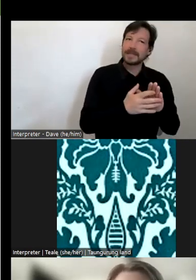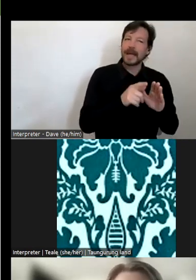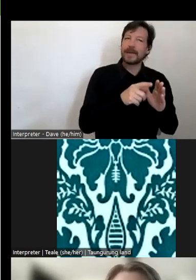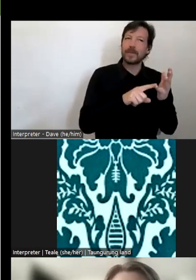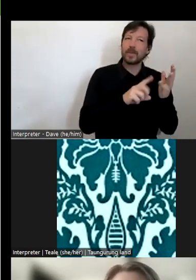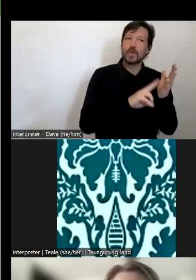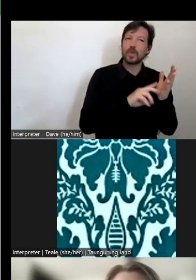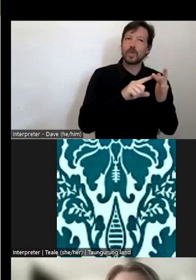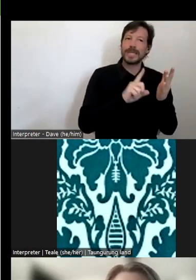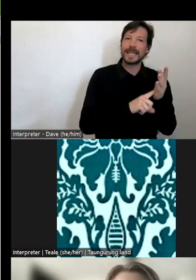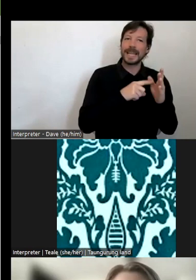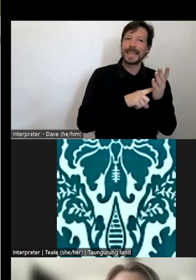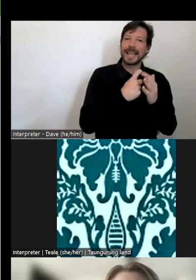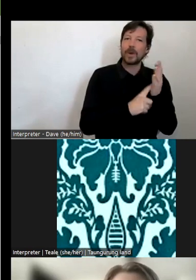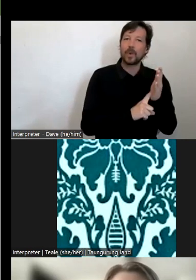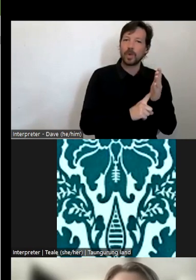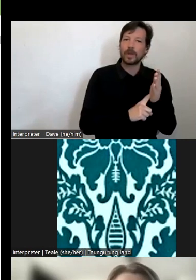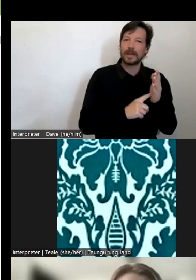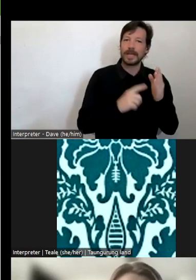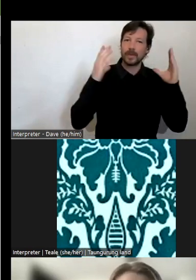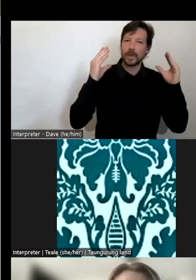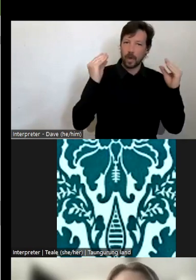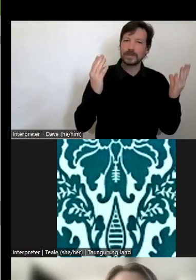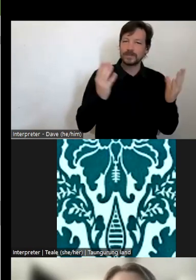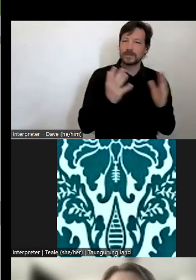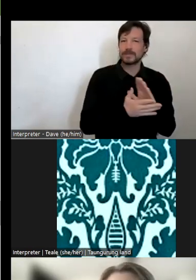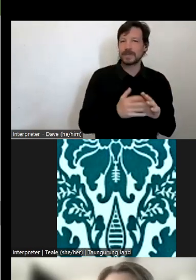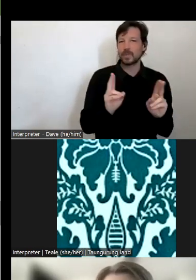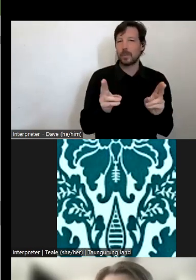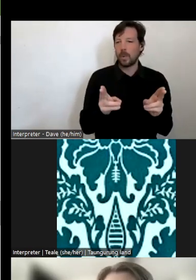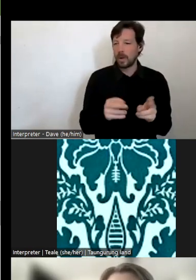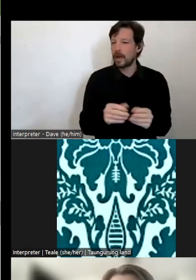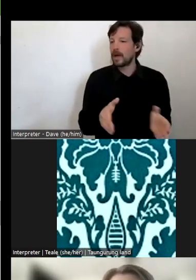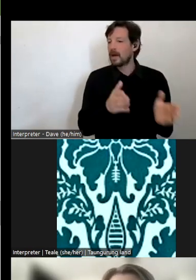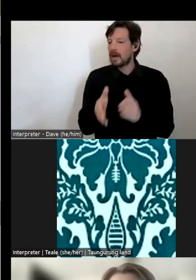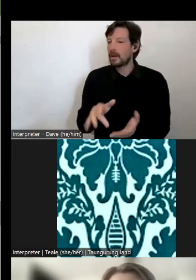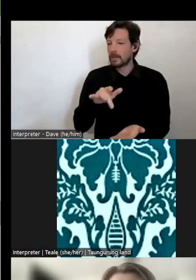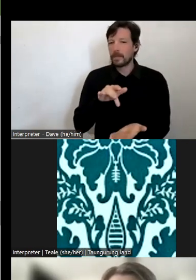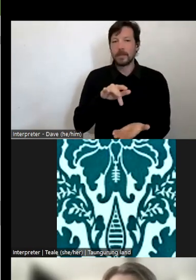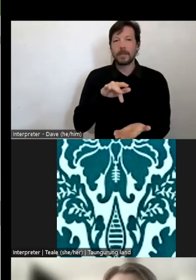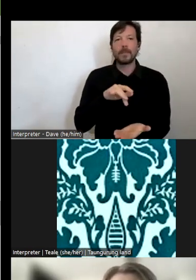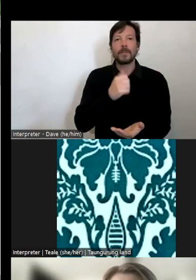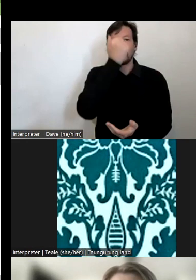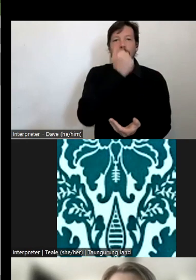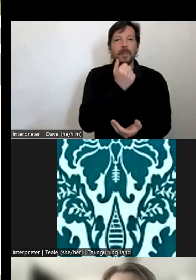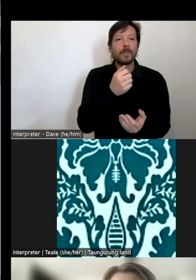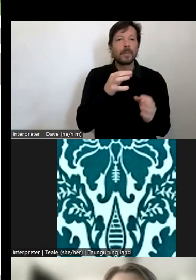But you can see that there's a few there, mild was the commonest, and this was a bit of a surprise to us.